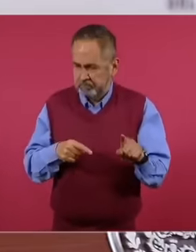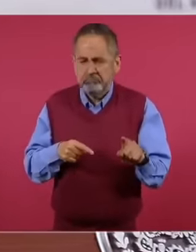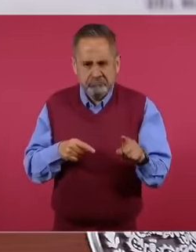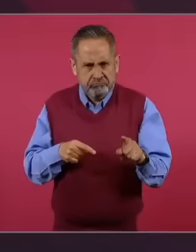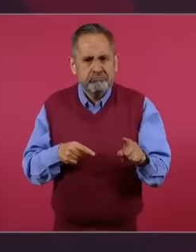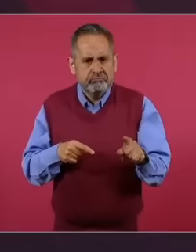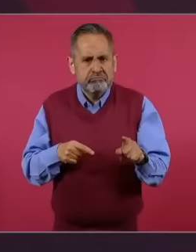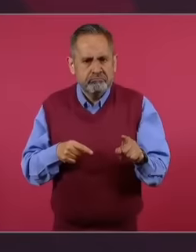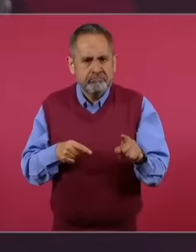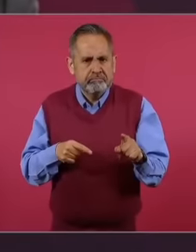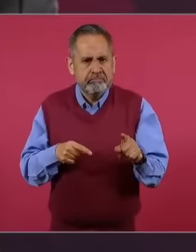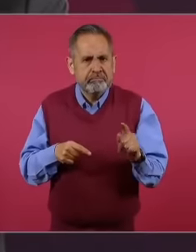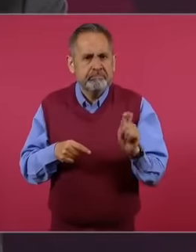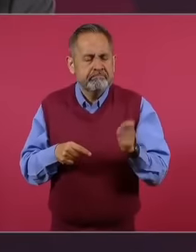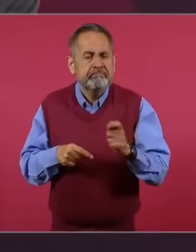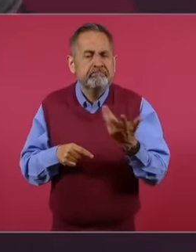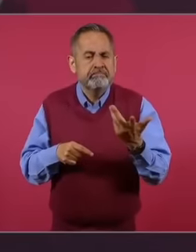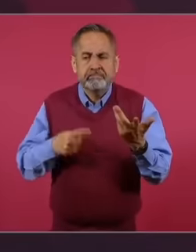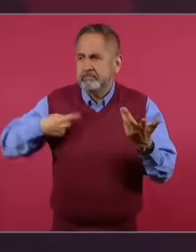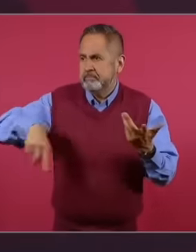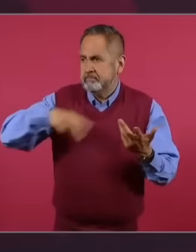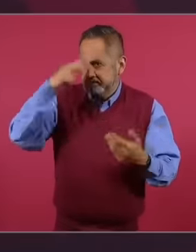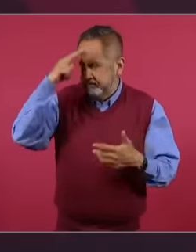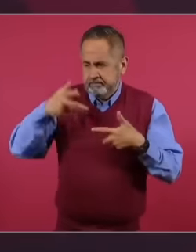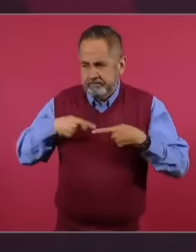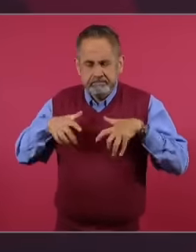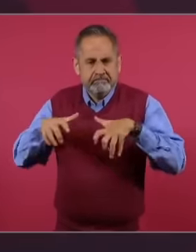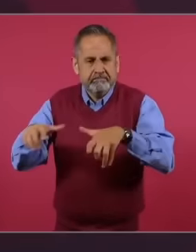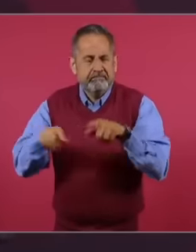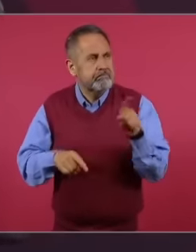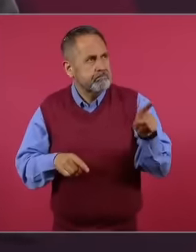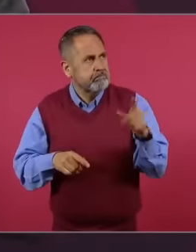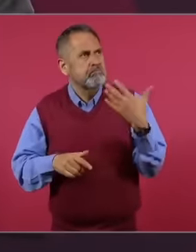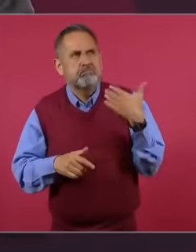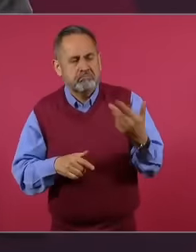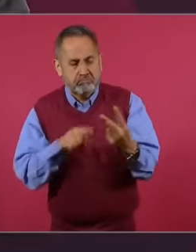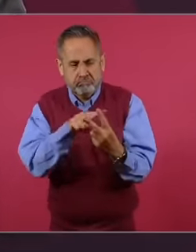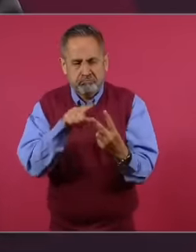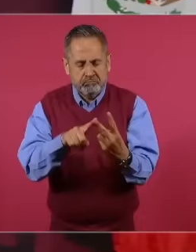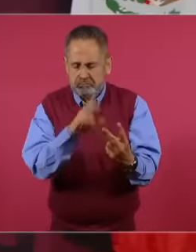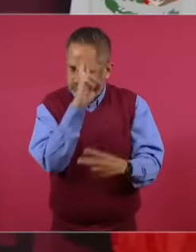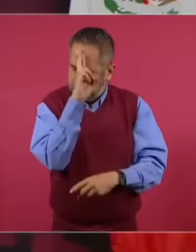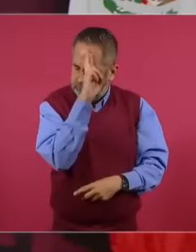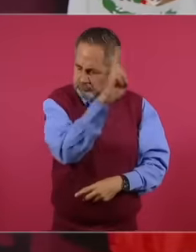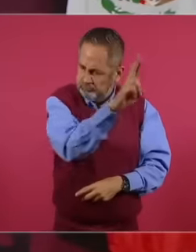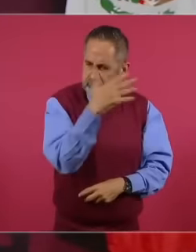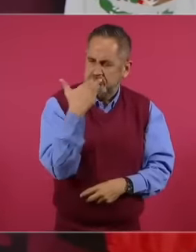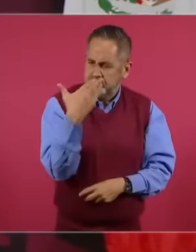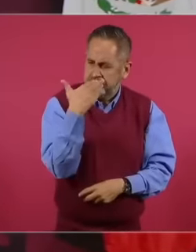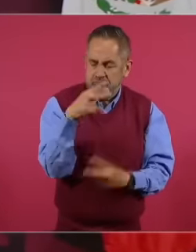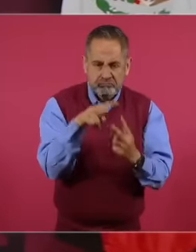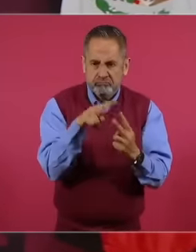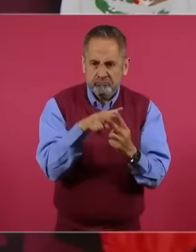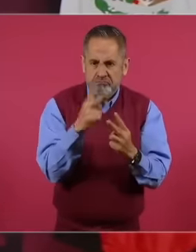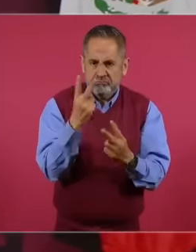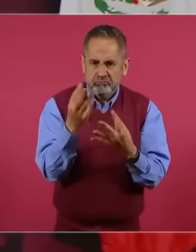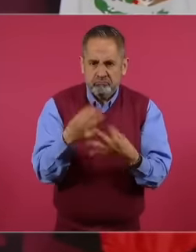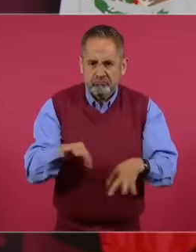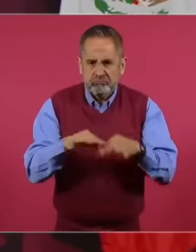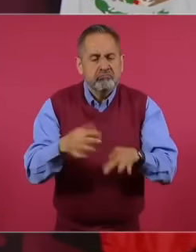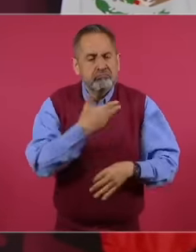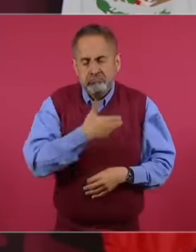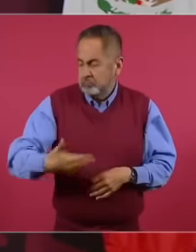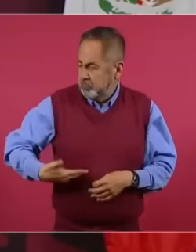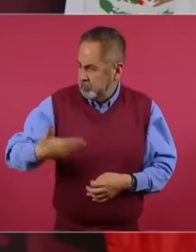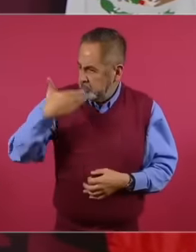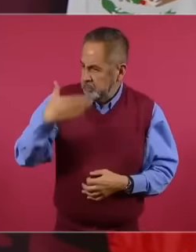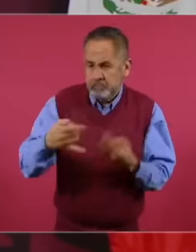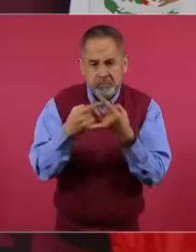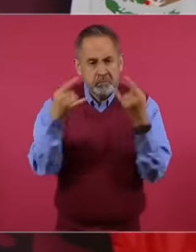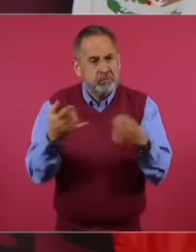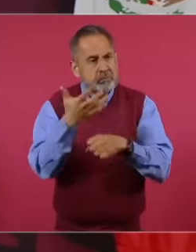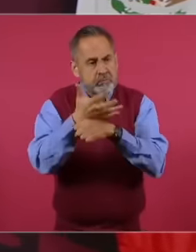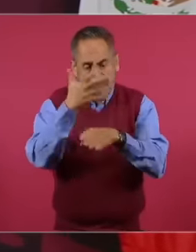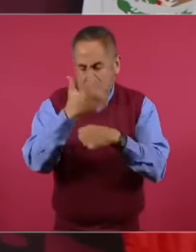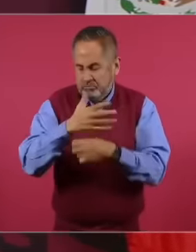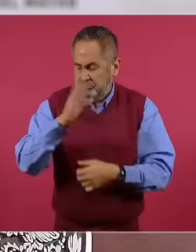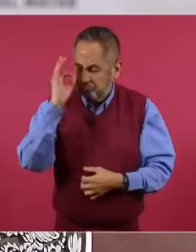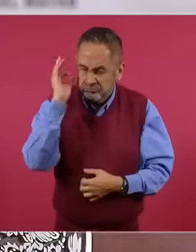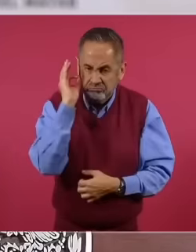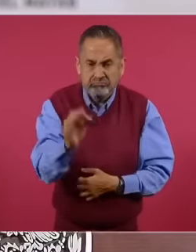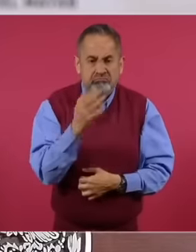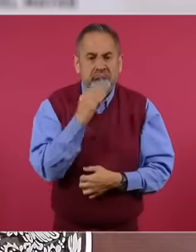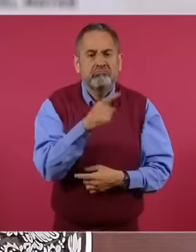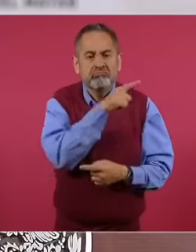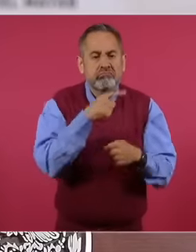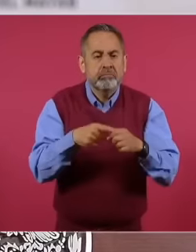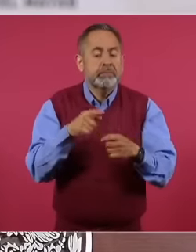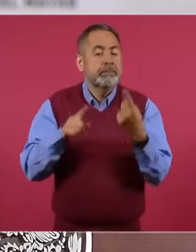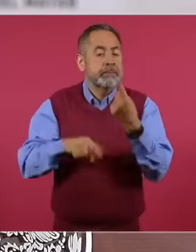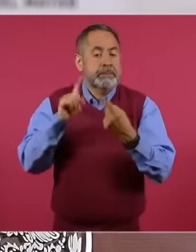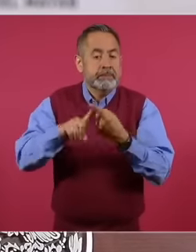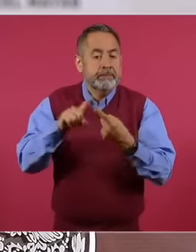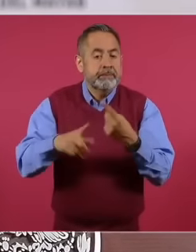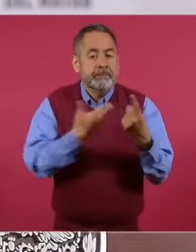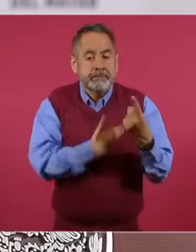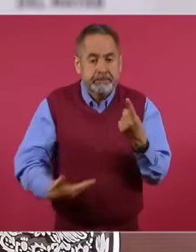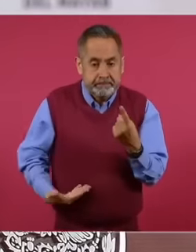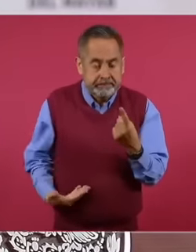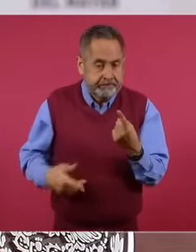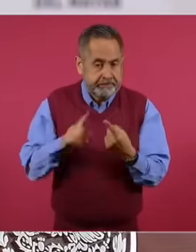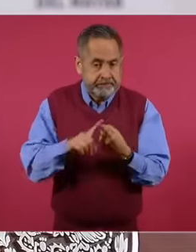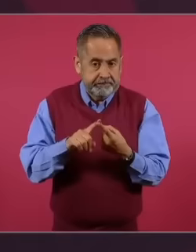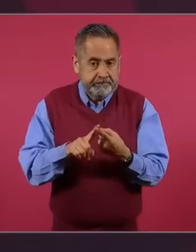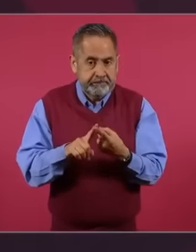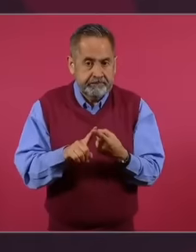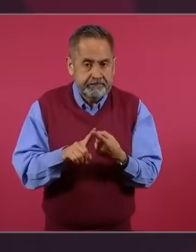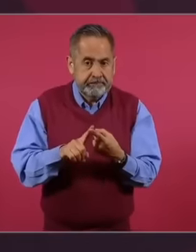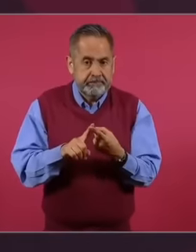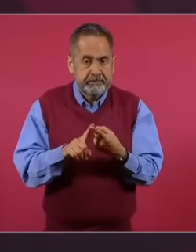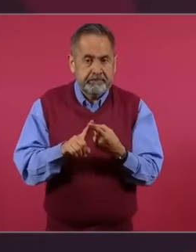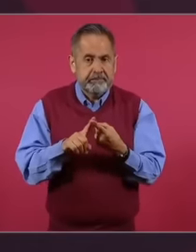to respect a lot two presidents of the United States, one President Lincoln